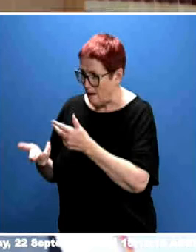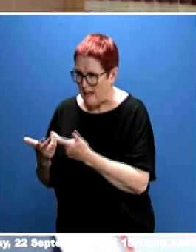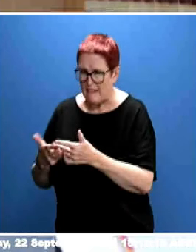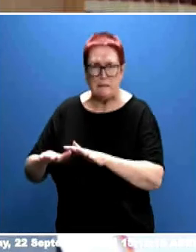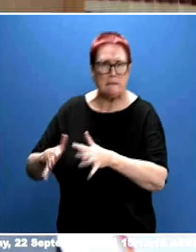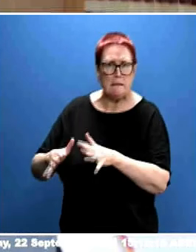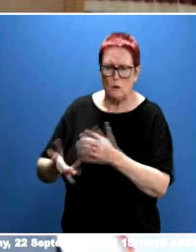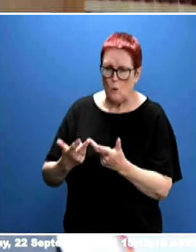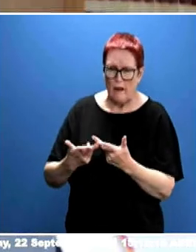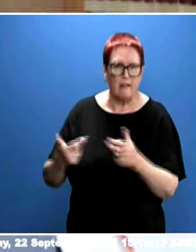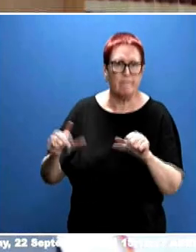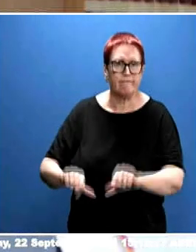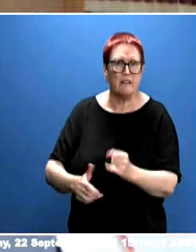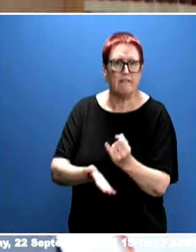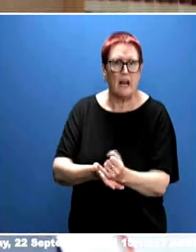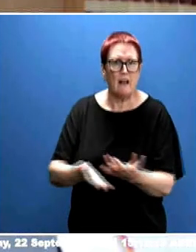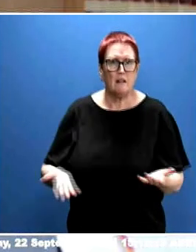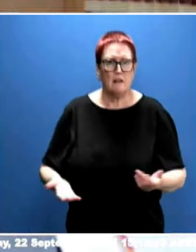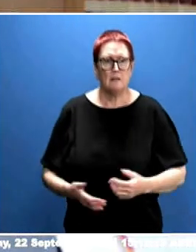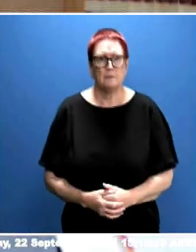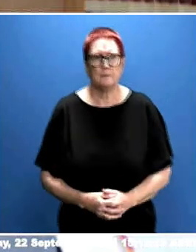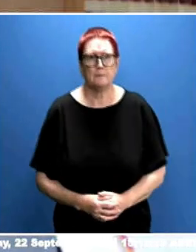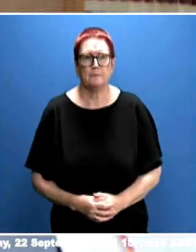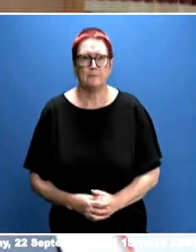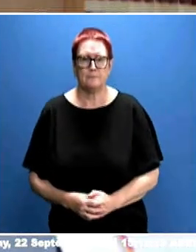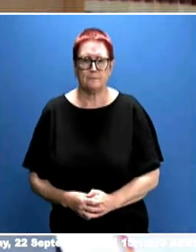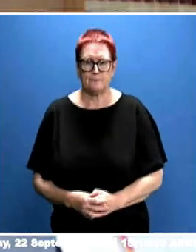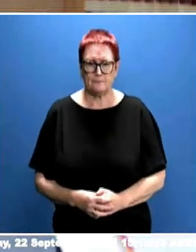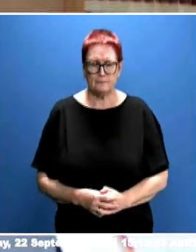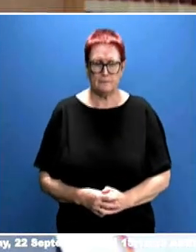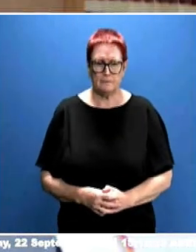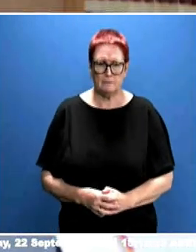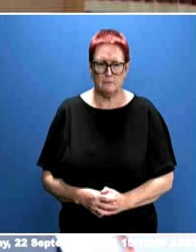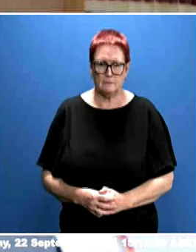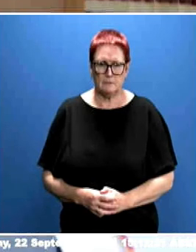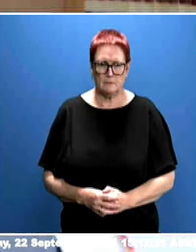If I understand that correctly, in more recent times you are